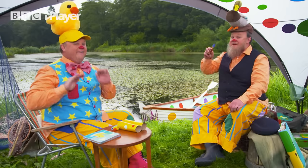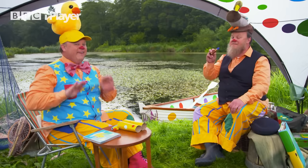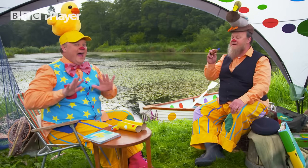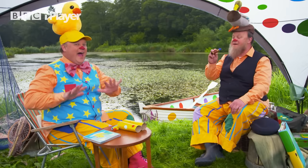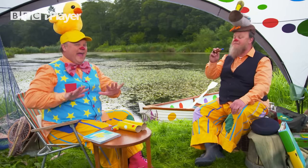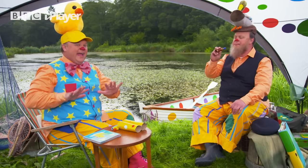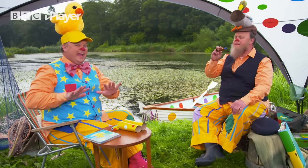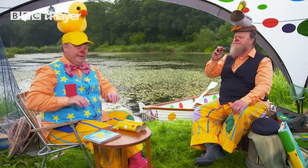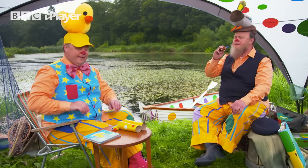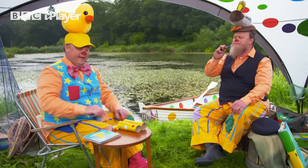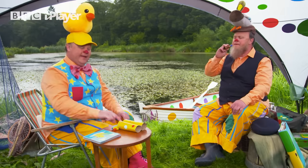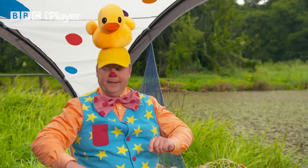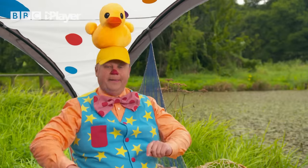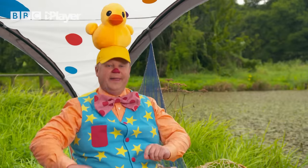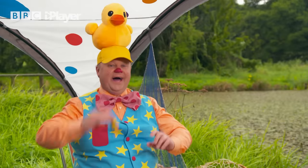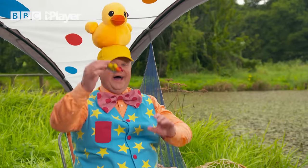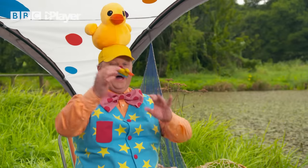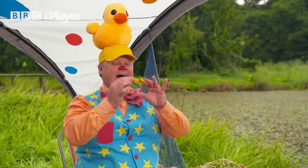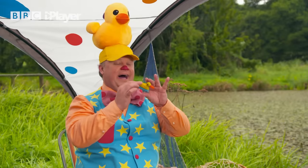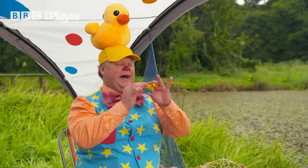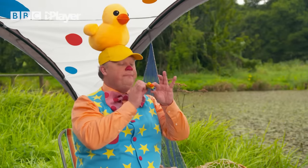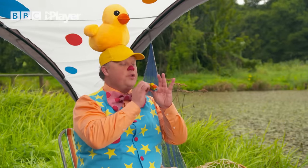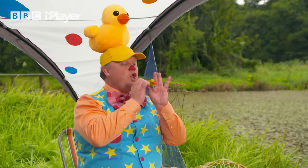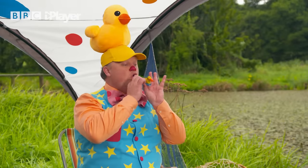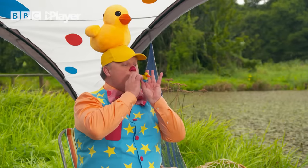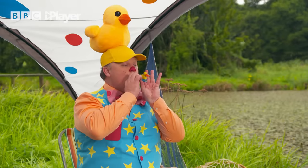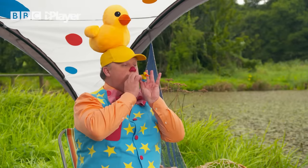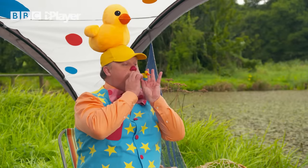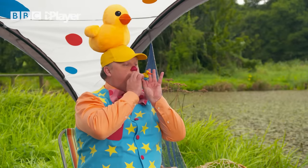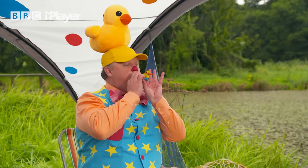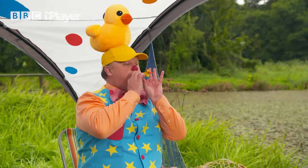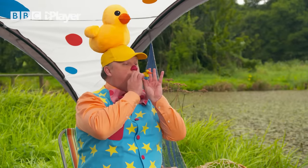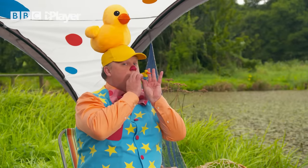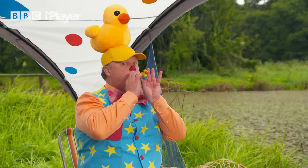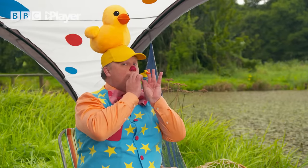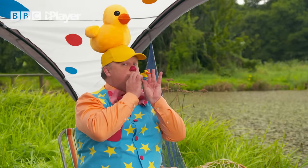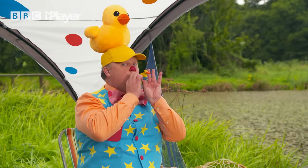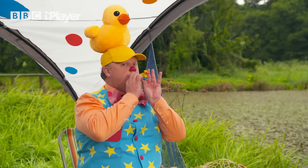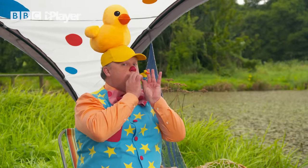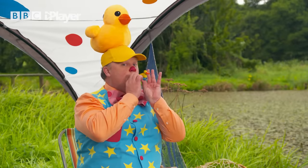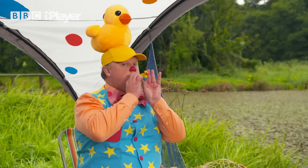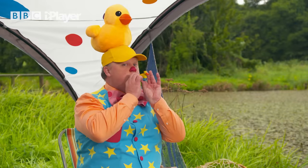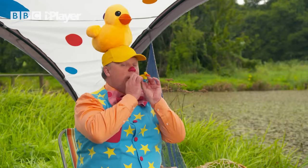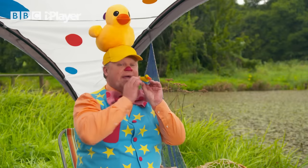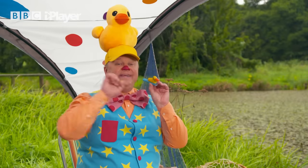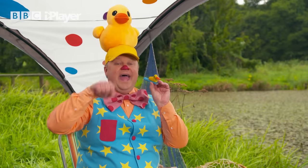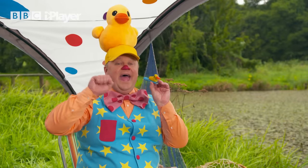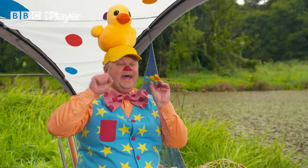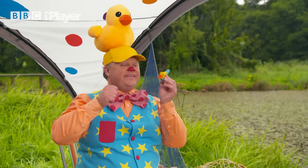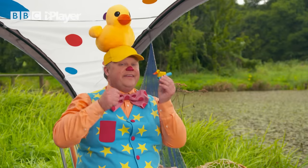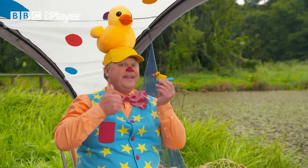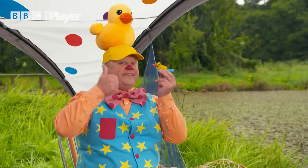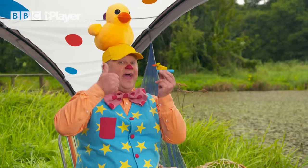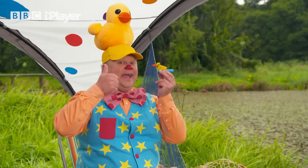right yes check